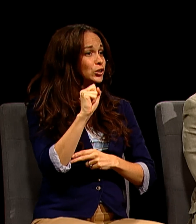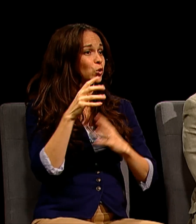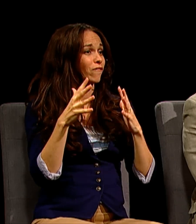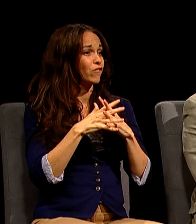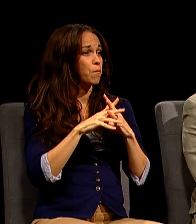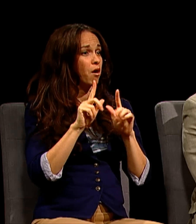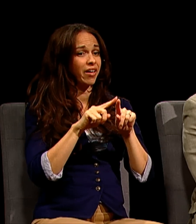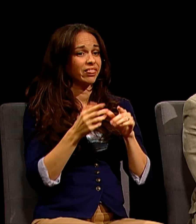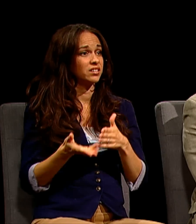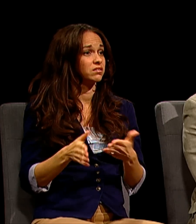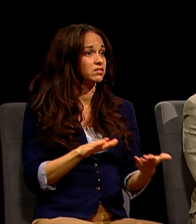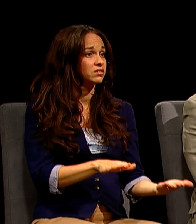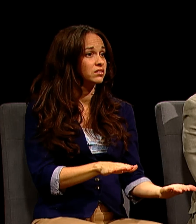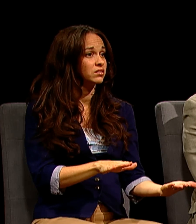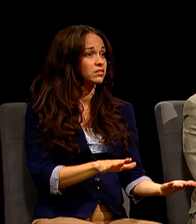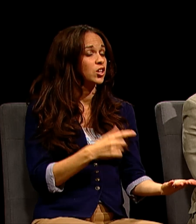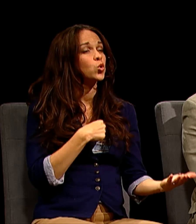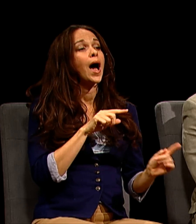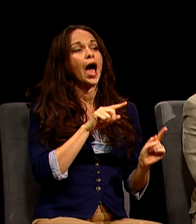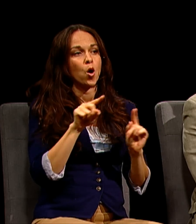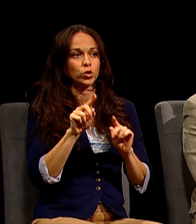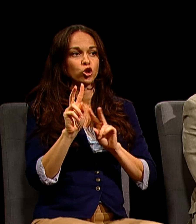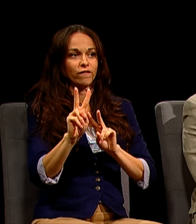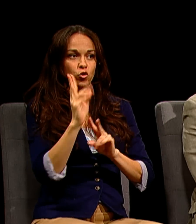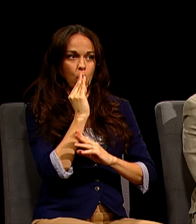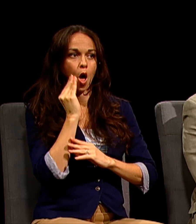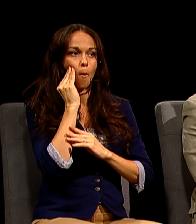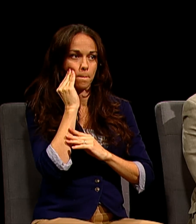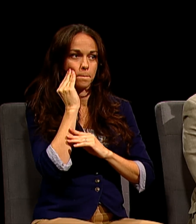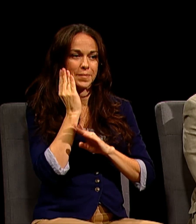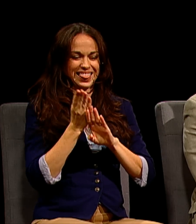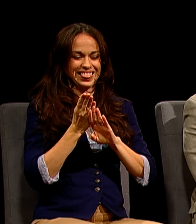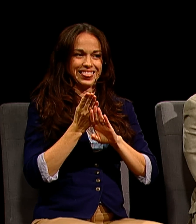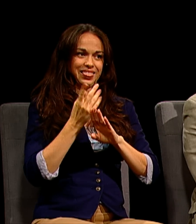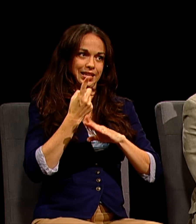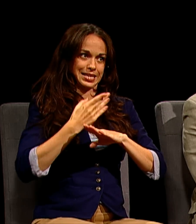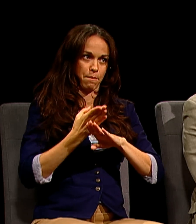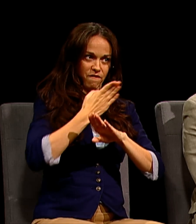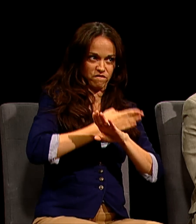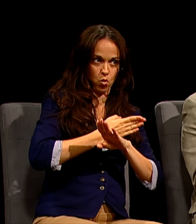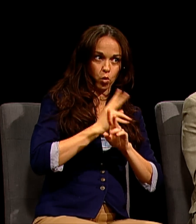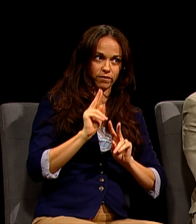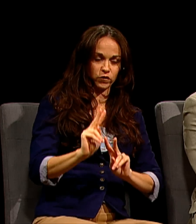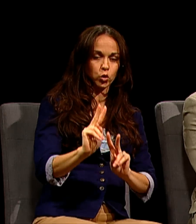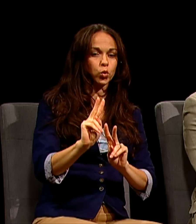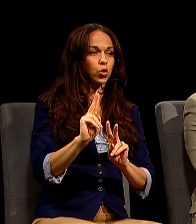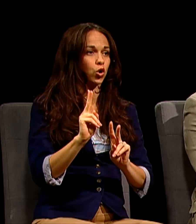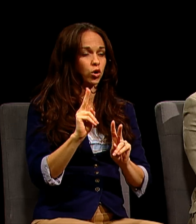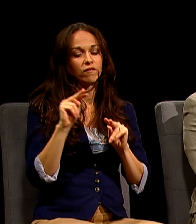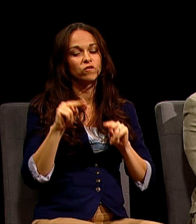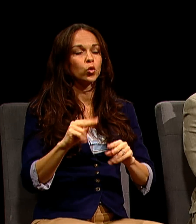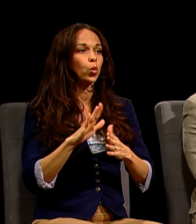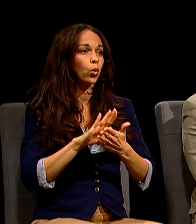I really just went out to the funeral home actually the day before the funeral at the viewing of the body and family there. And really just typed what I saw there.